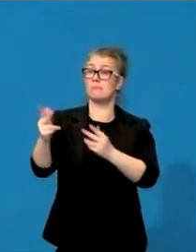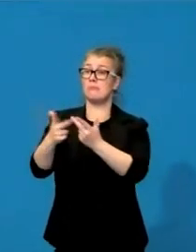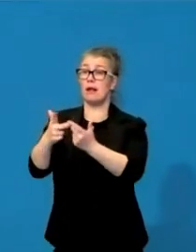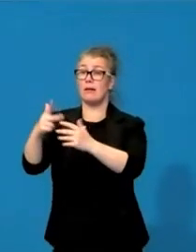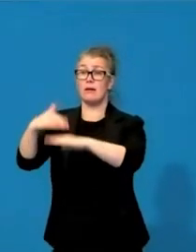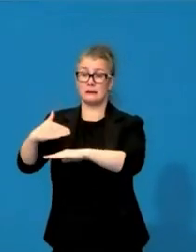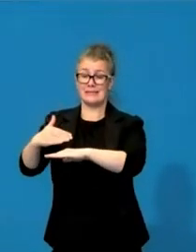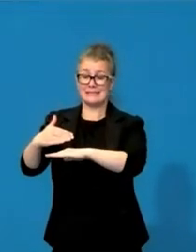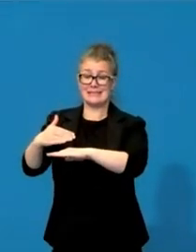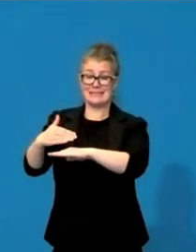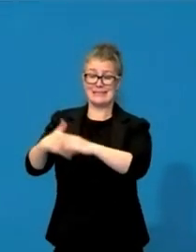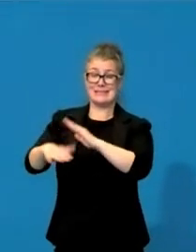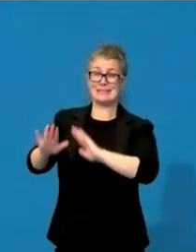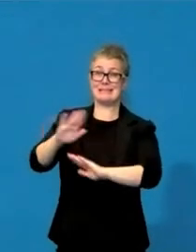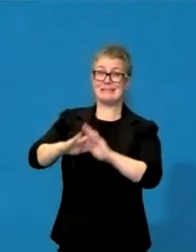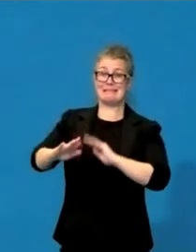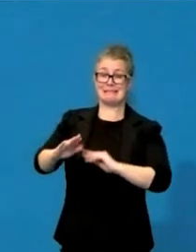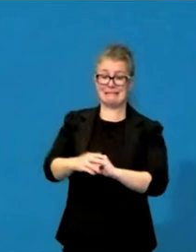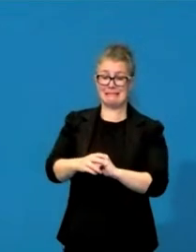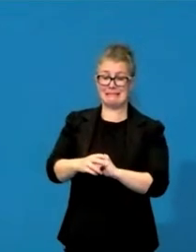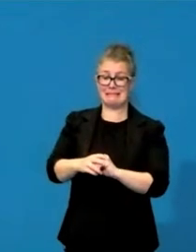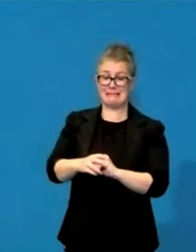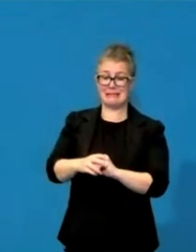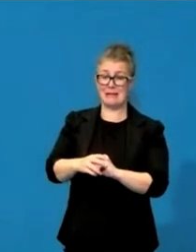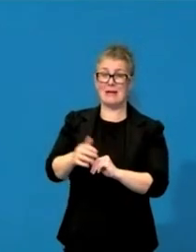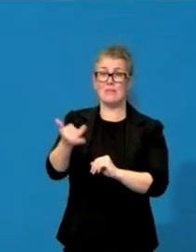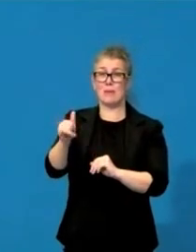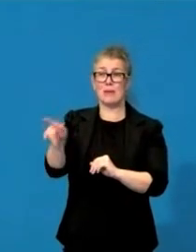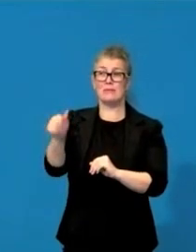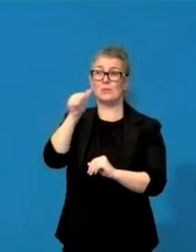don't know, you know, how we feel. It probably won't look after me, you know, and stuff like that.